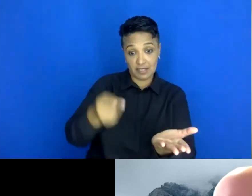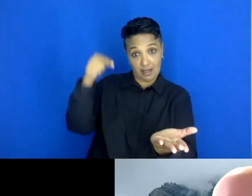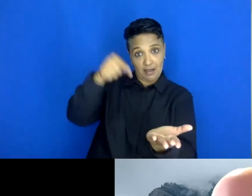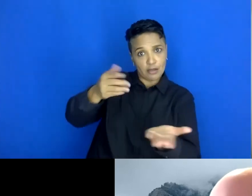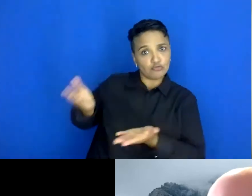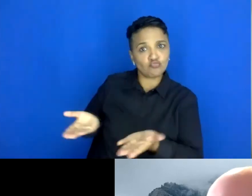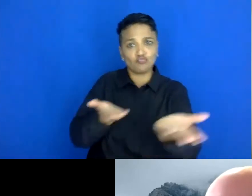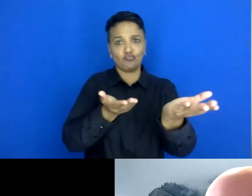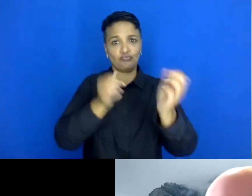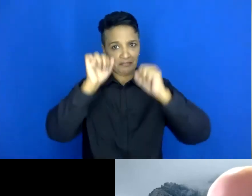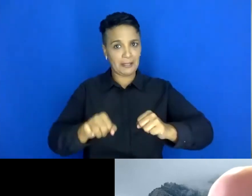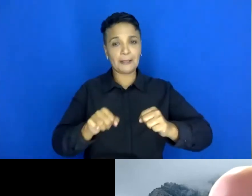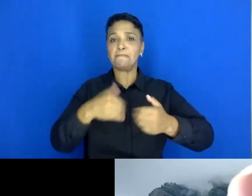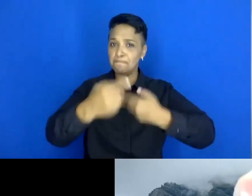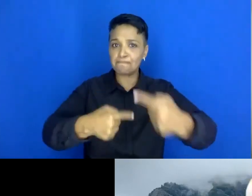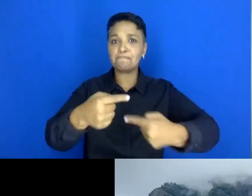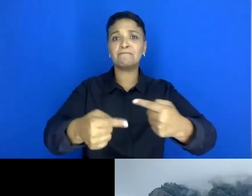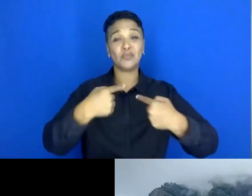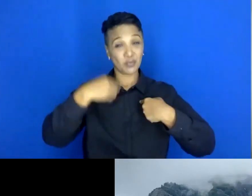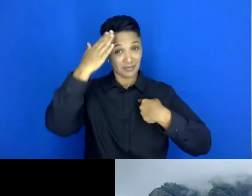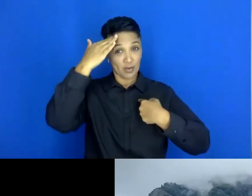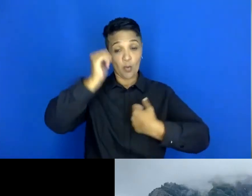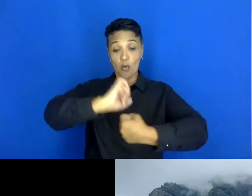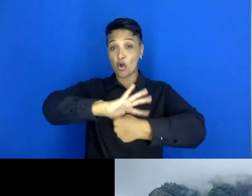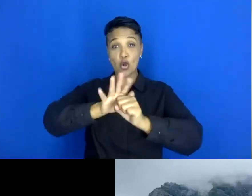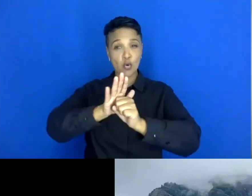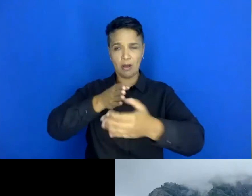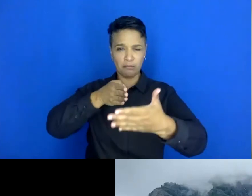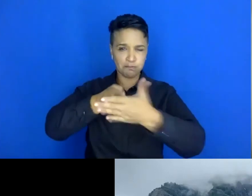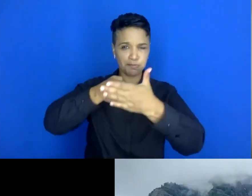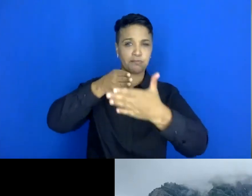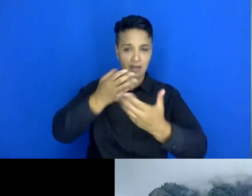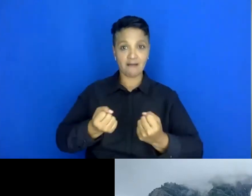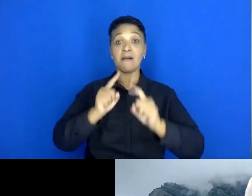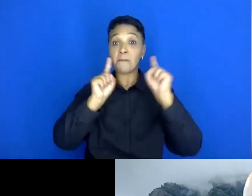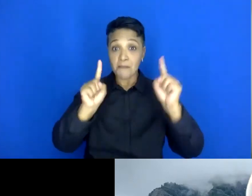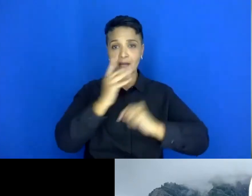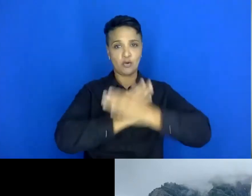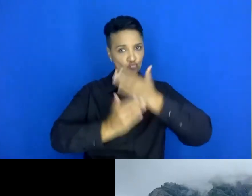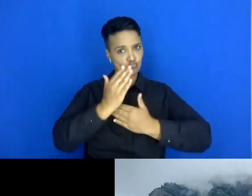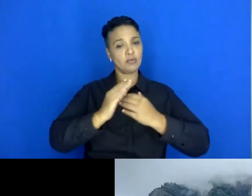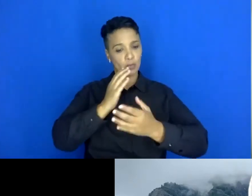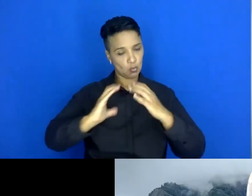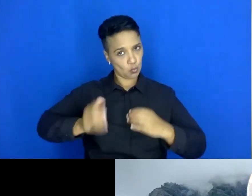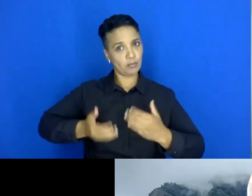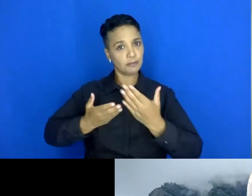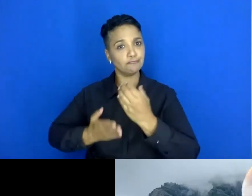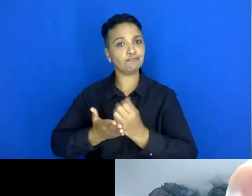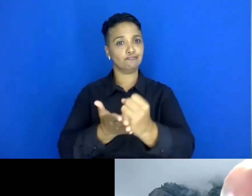know has constructed a lot of additional barriers as the ambassador said as renisha and many others